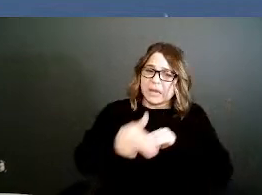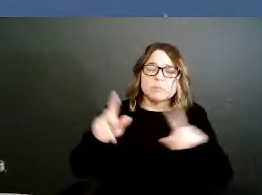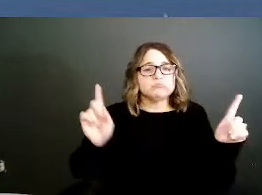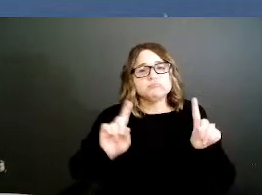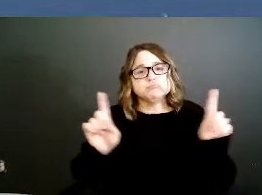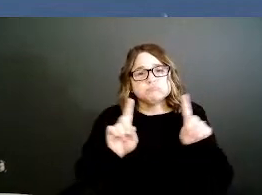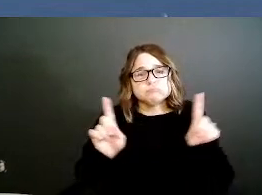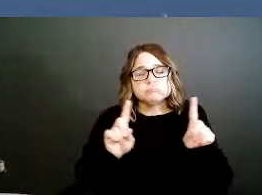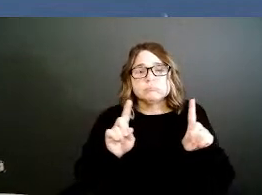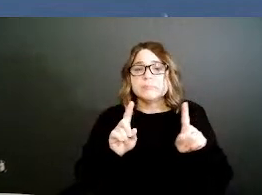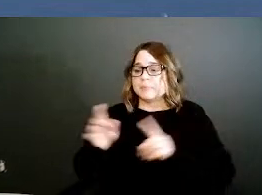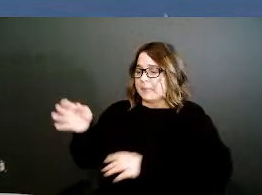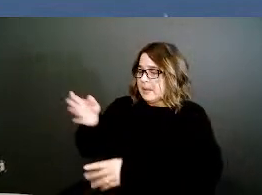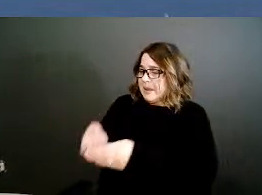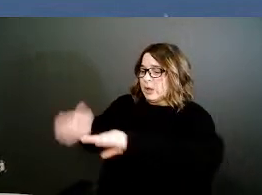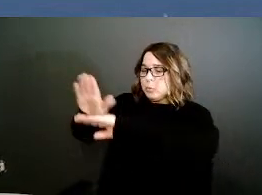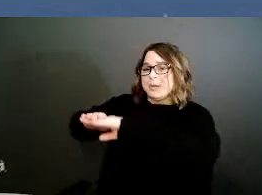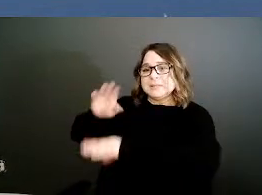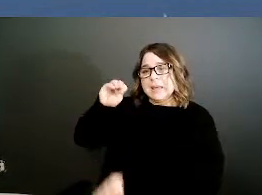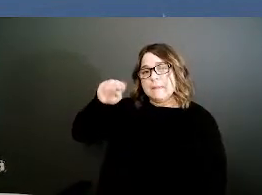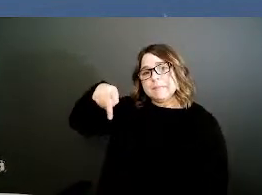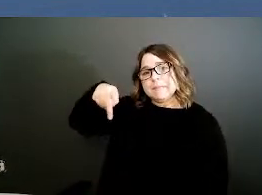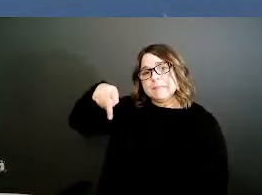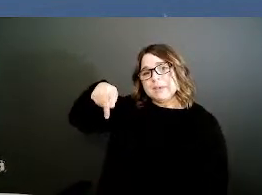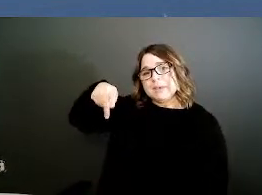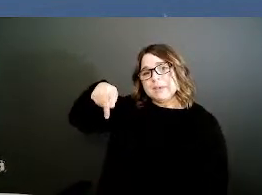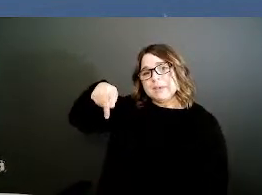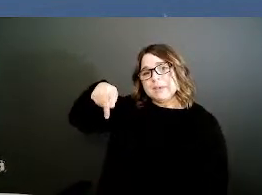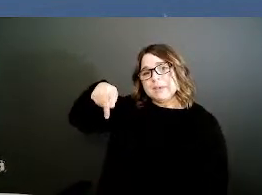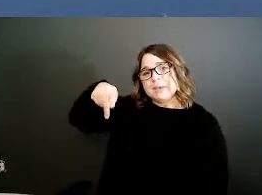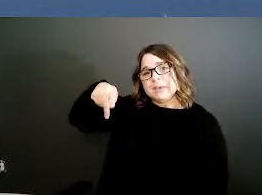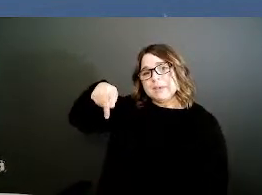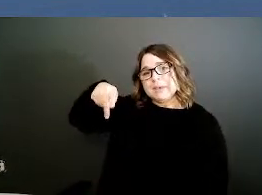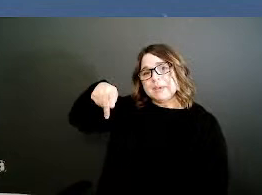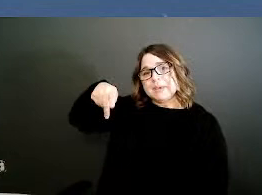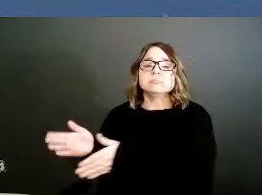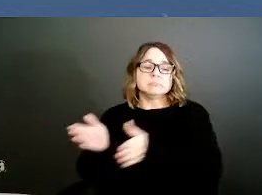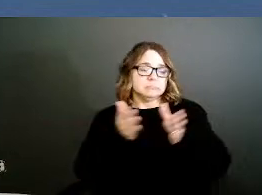TAX PROGRAMS SHOULD -- RATHER THAN INCREASING THE MPD BUDGET, OUR DOLLARS SHOULD INSTEAD BE PUT TOWARDS SOLUTIONS THAT